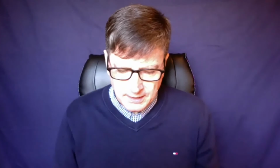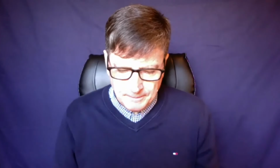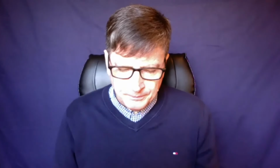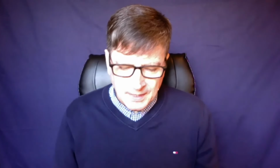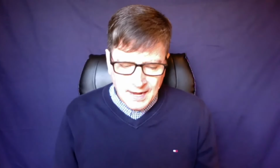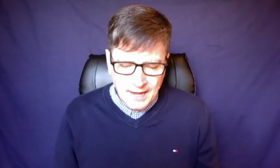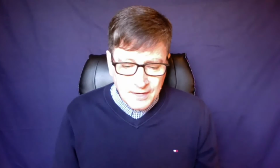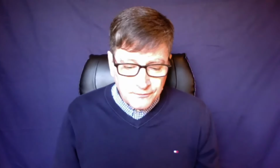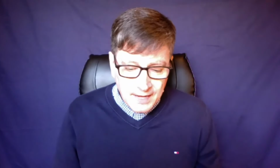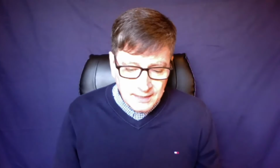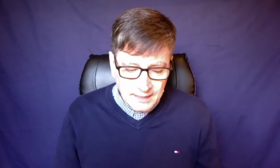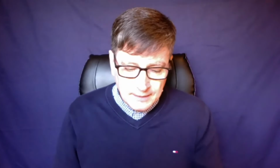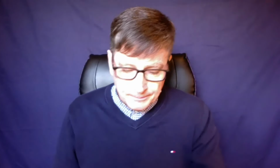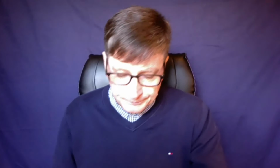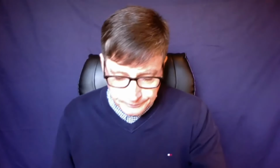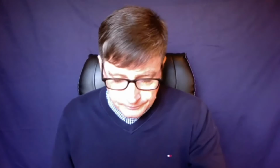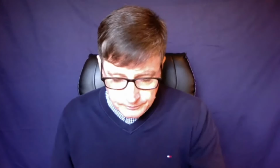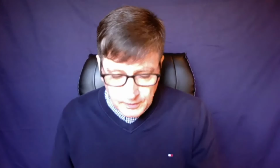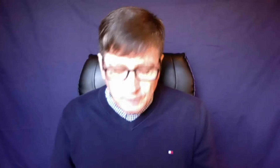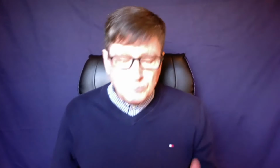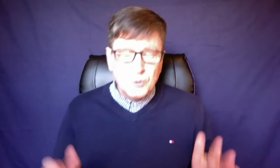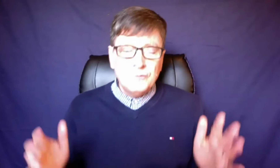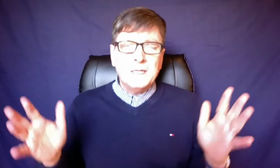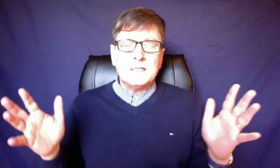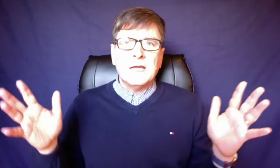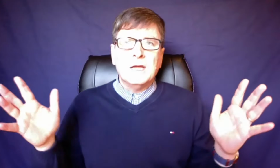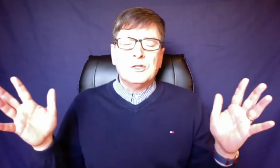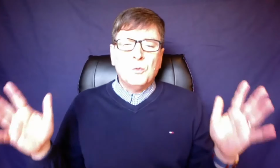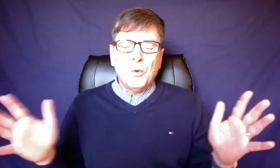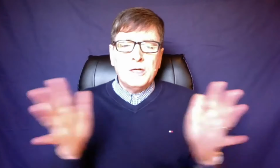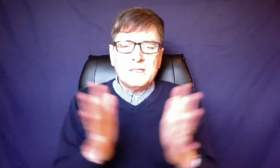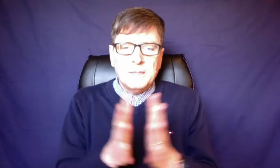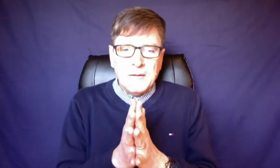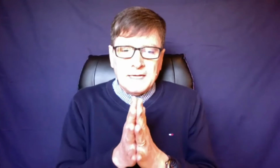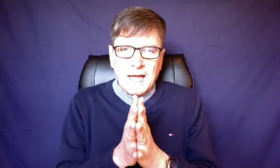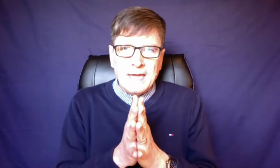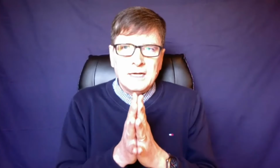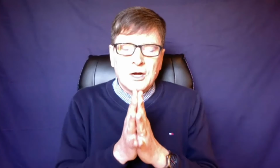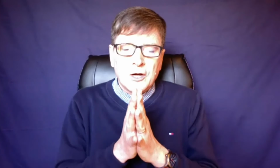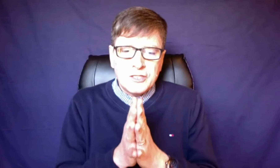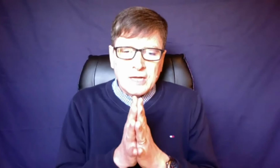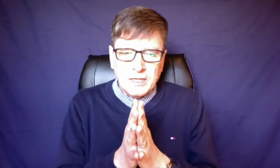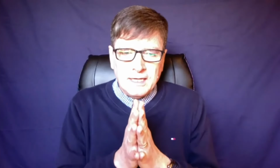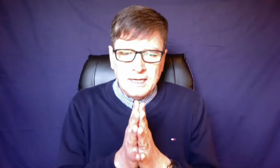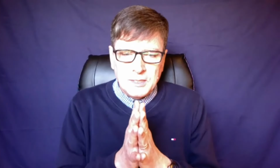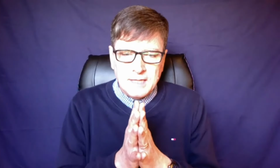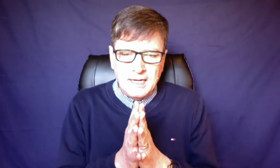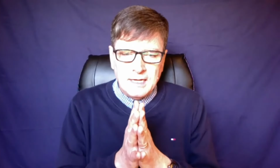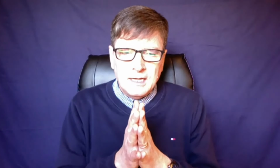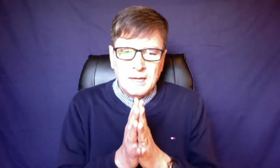that come towards the body tend to be imitated before moves that move away from the body. And then finally